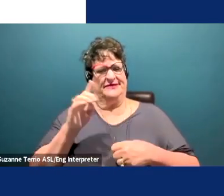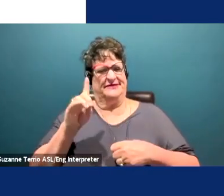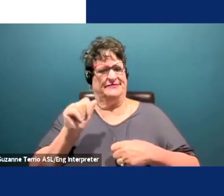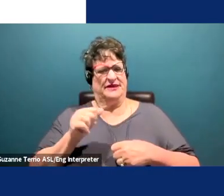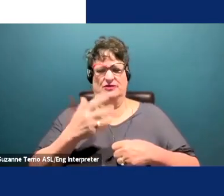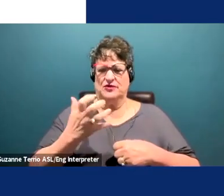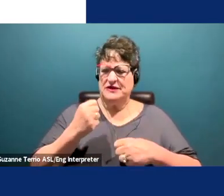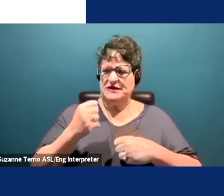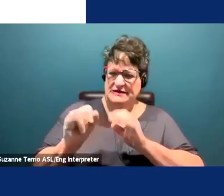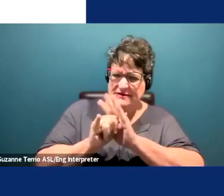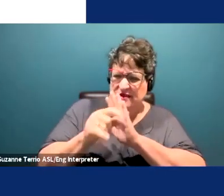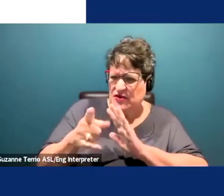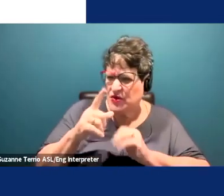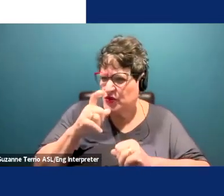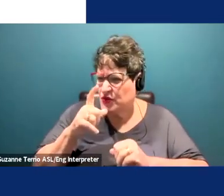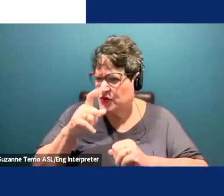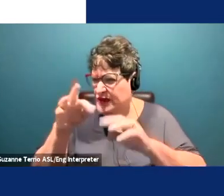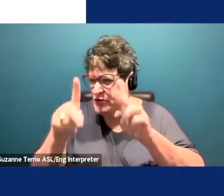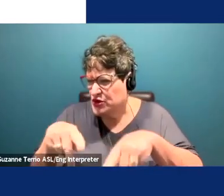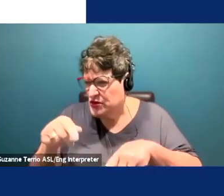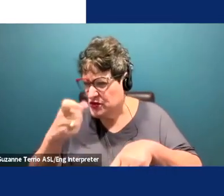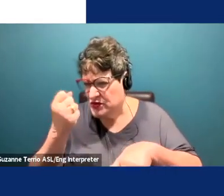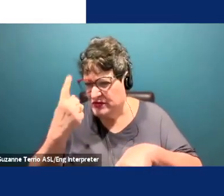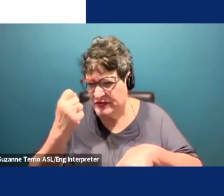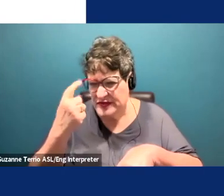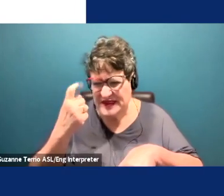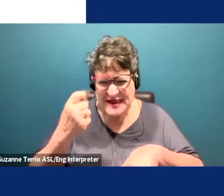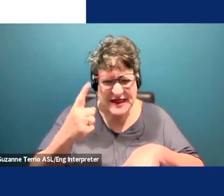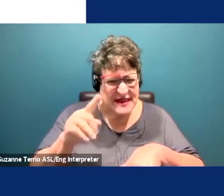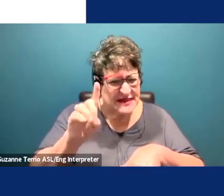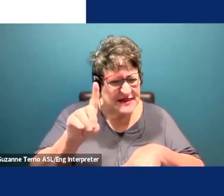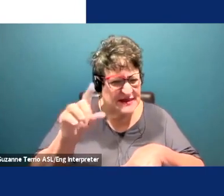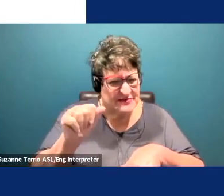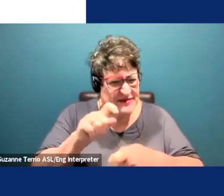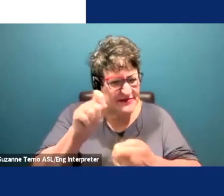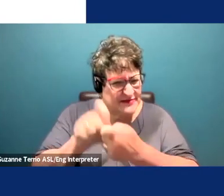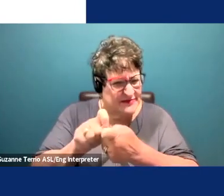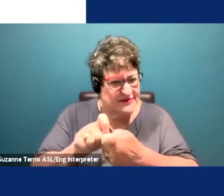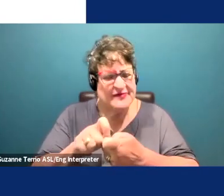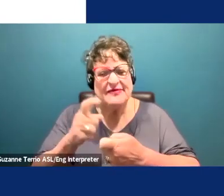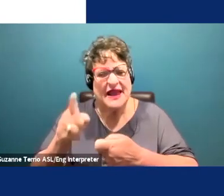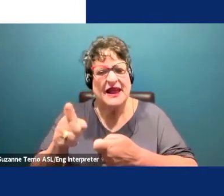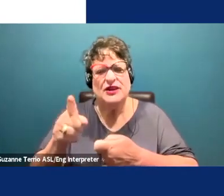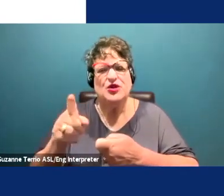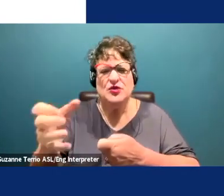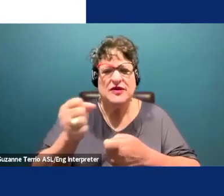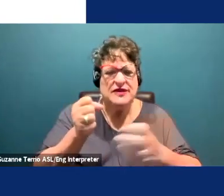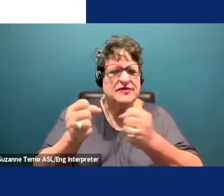understands what the person's disability needs are and help those providers work with other providers in tailoring